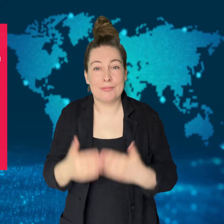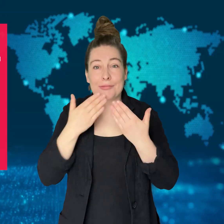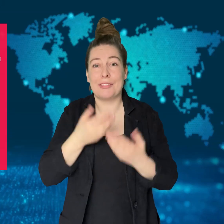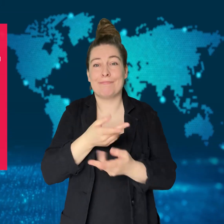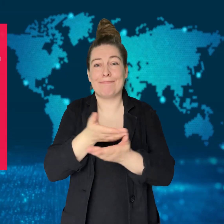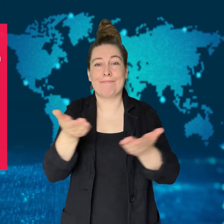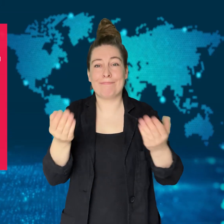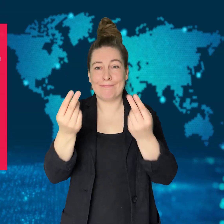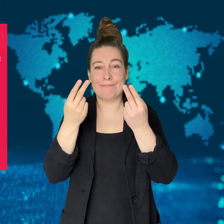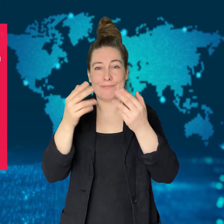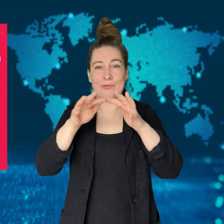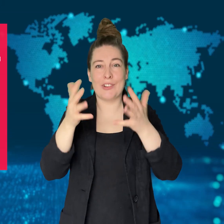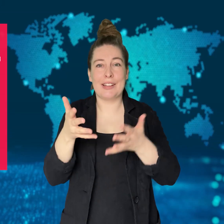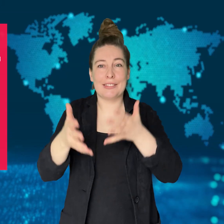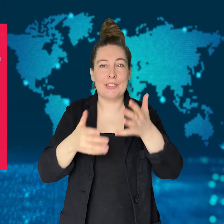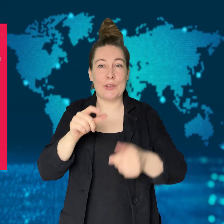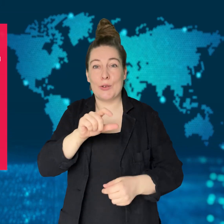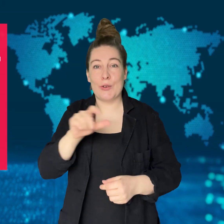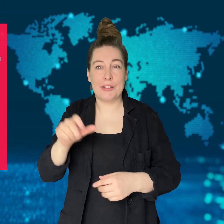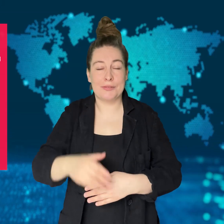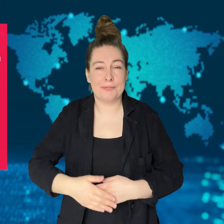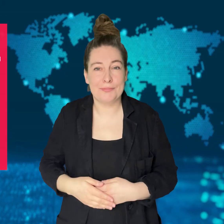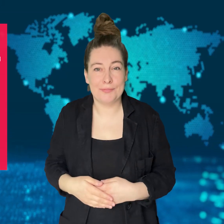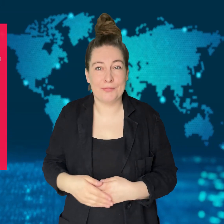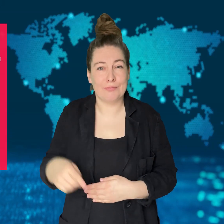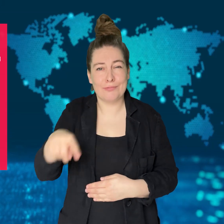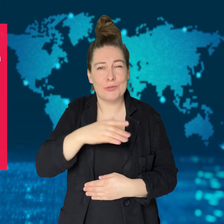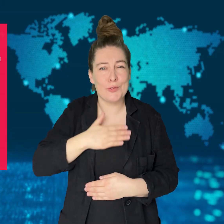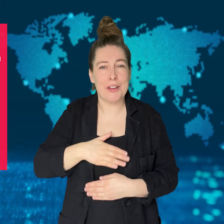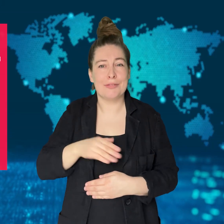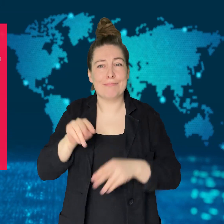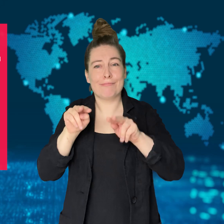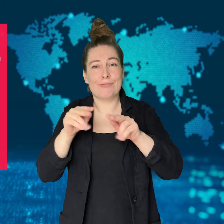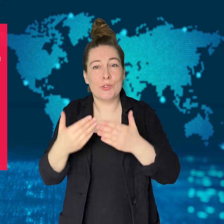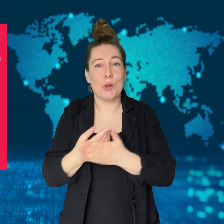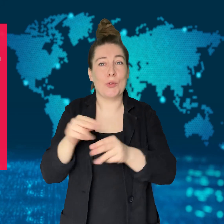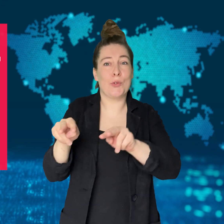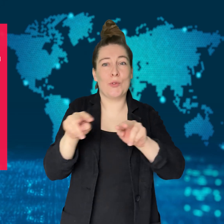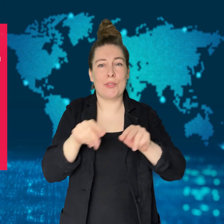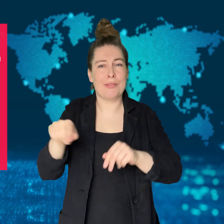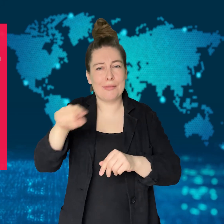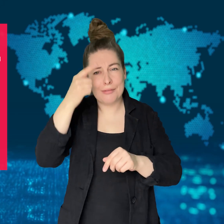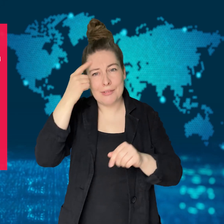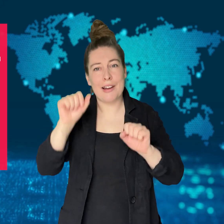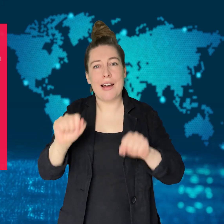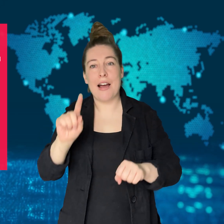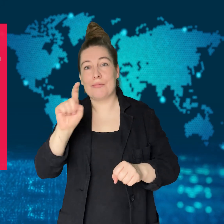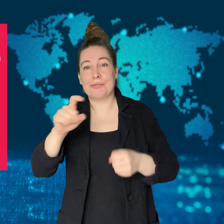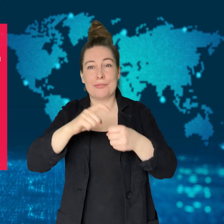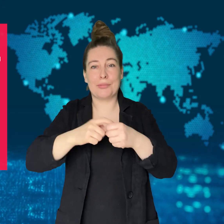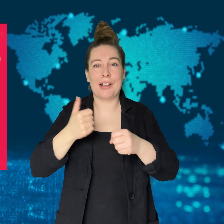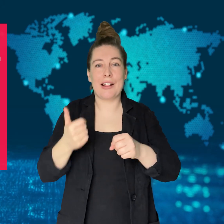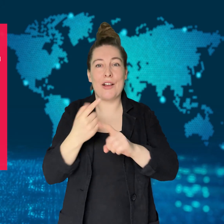Thank you for watching WorldSign Week. Don't forget to subscribe, like, and follow H3 World TV to